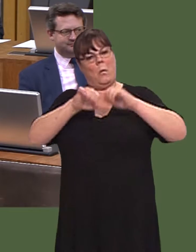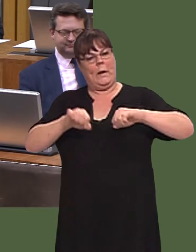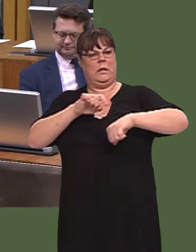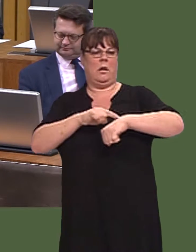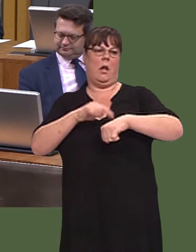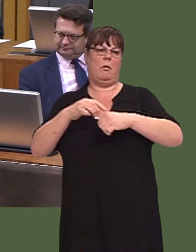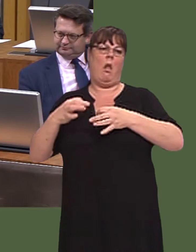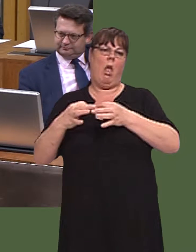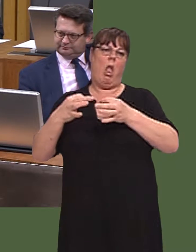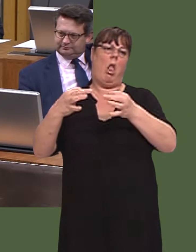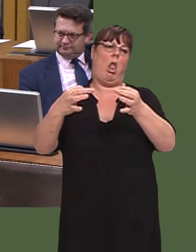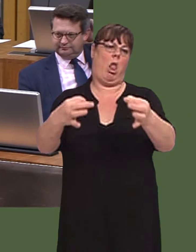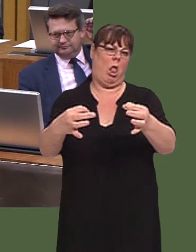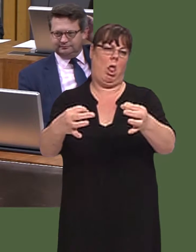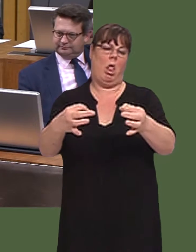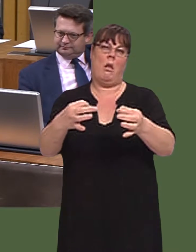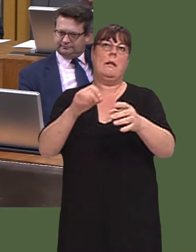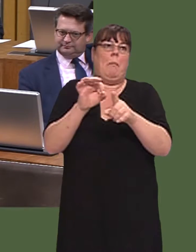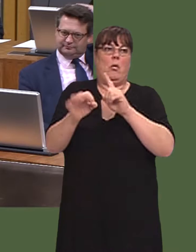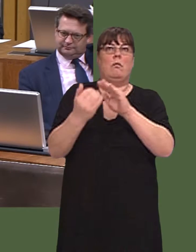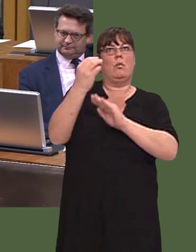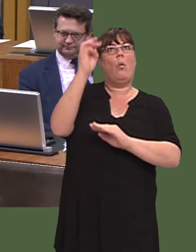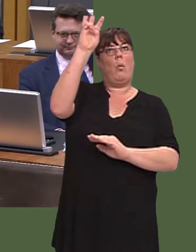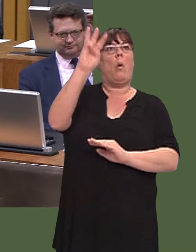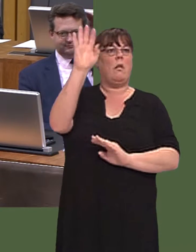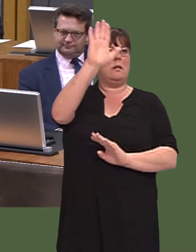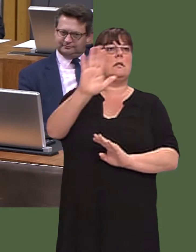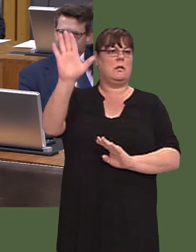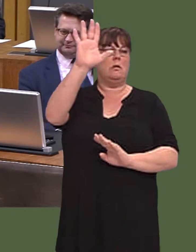waiting times are too long in some parts of the north of Walesóthat much is conceded.